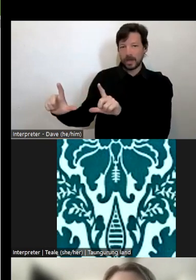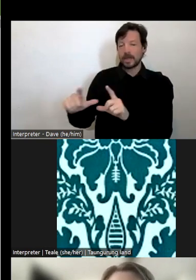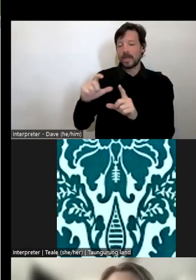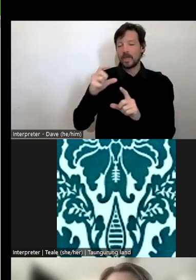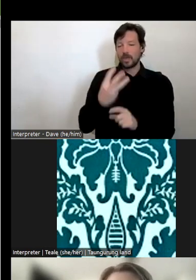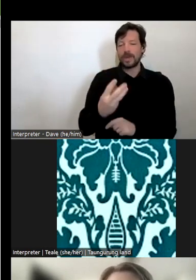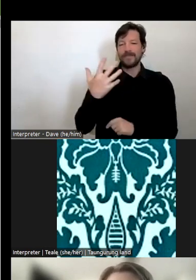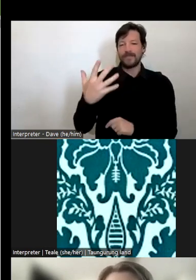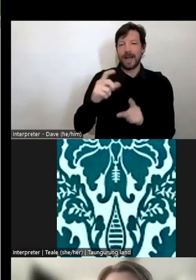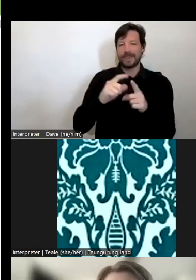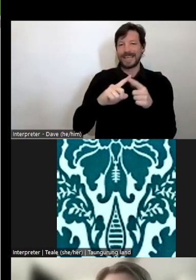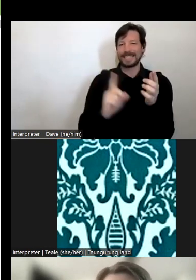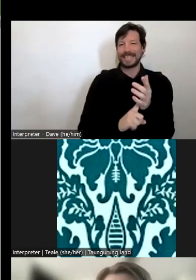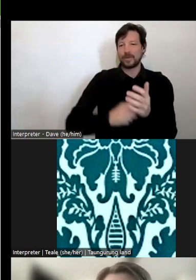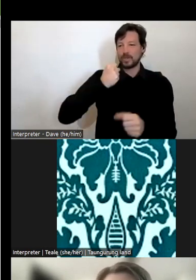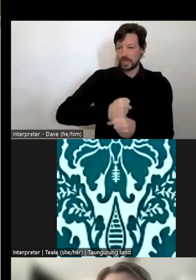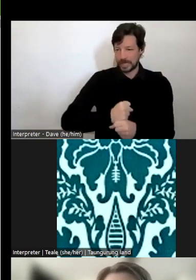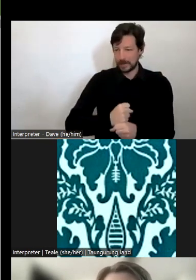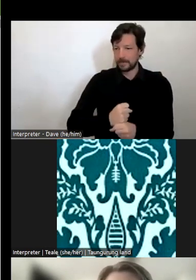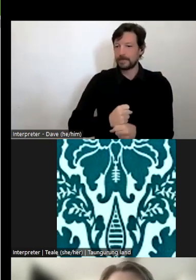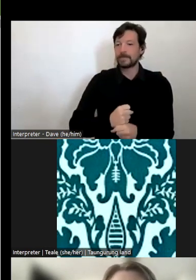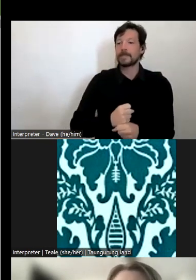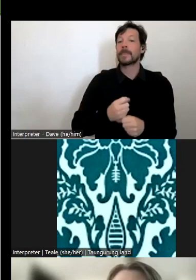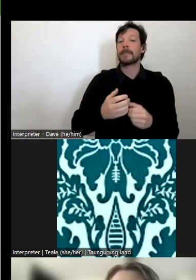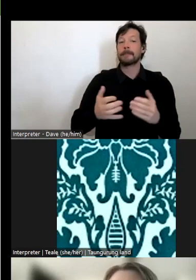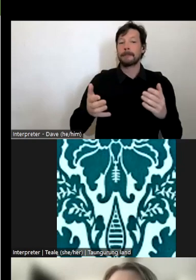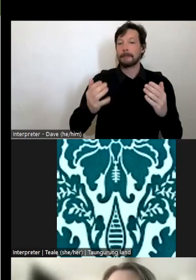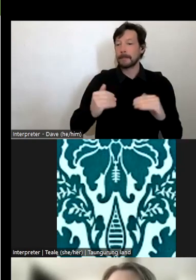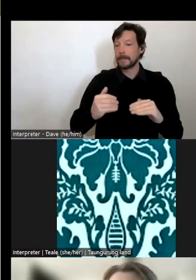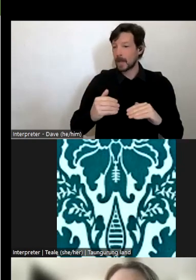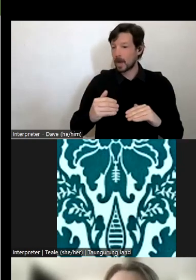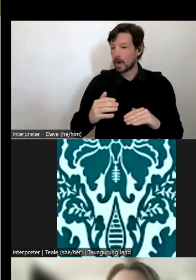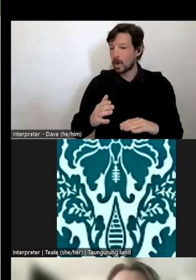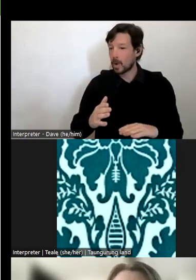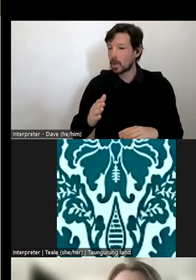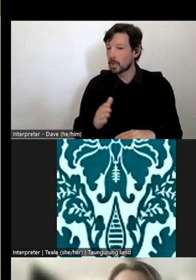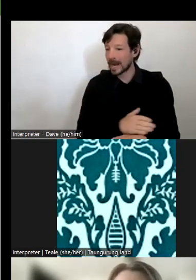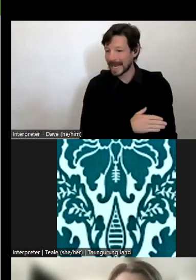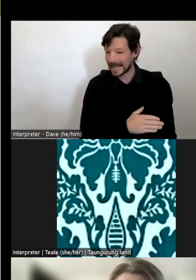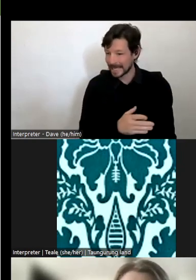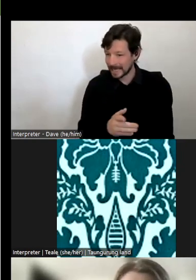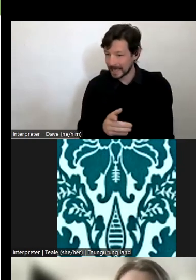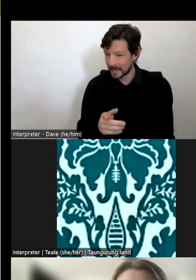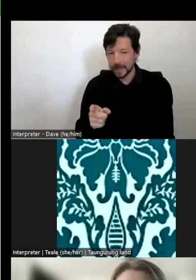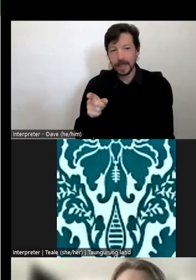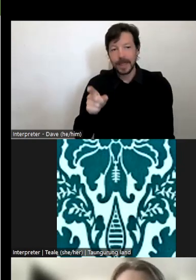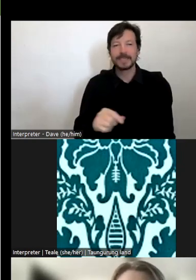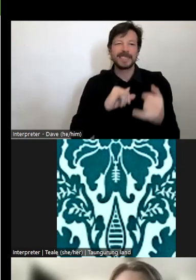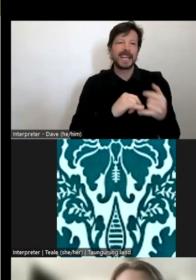And you can see the green, which is the next most common, that's that Southeast Asian that was yellow in the previous slide,